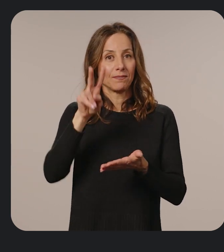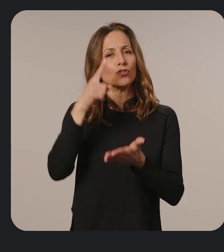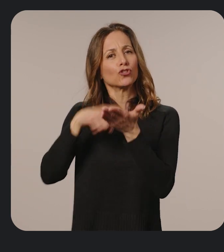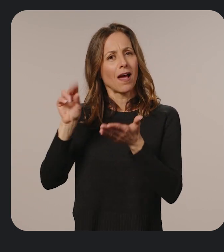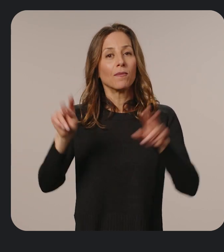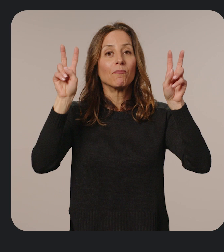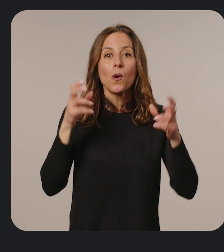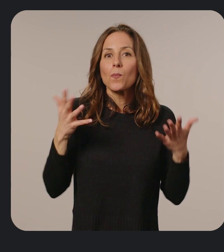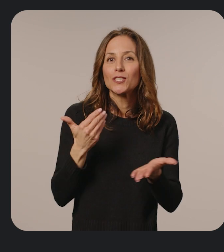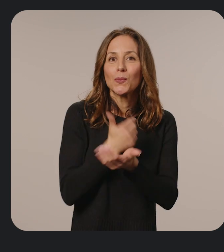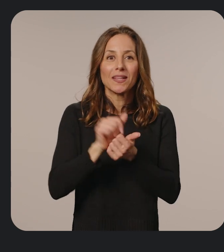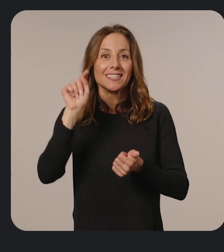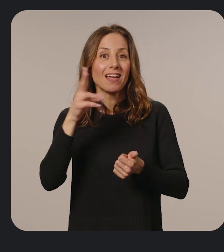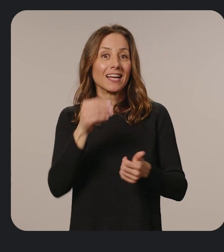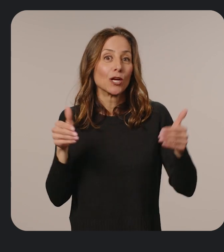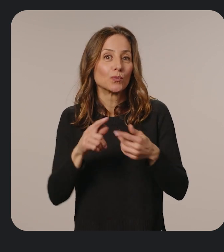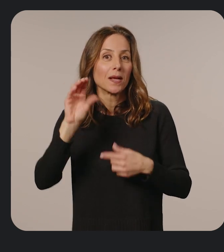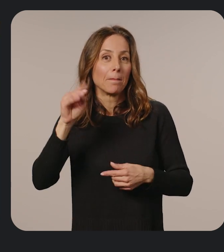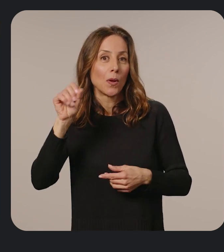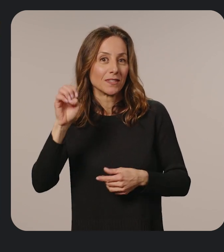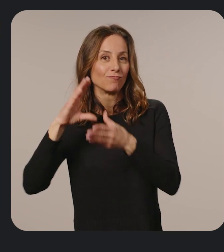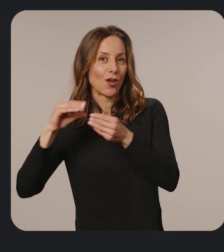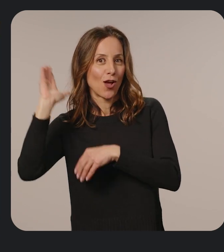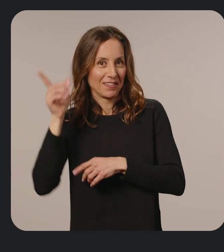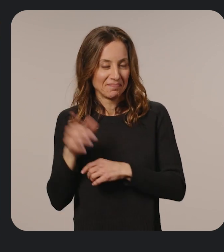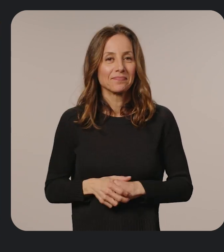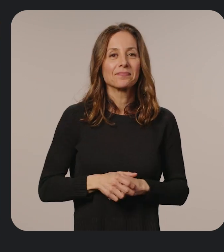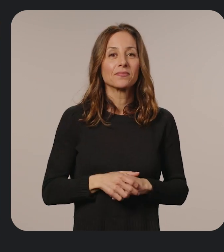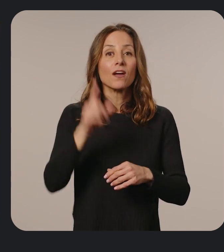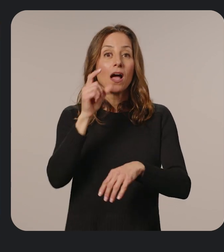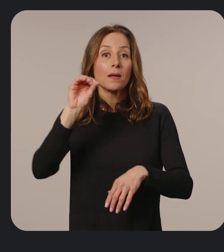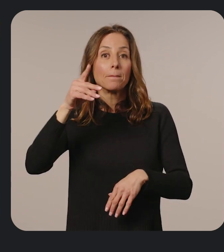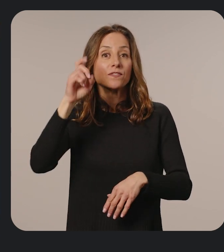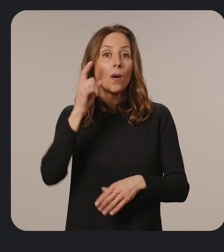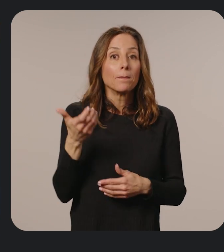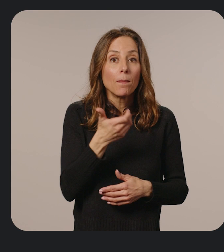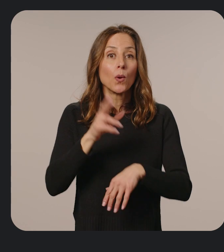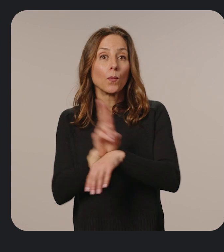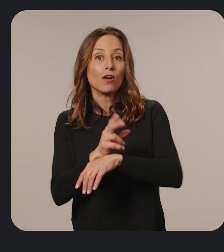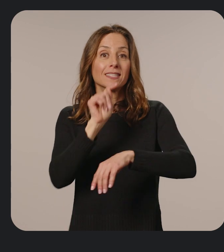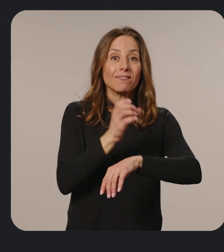check out the What's New with TV and Intro to Compose talk. Compose for mobile, wear, and TV all use the same runtime